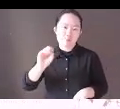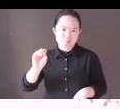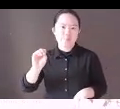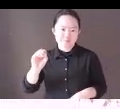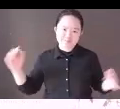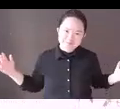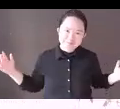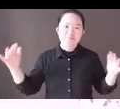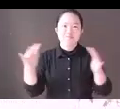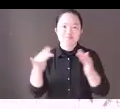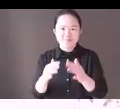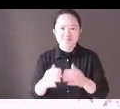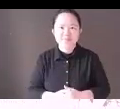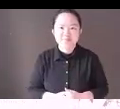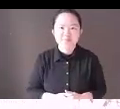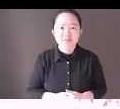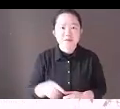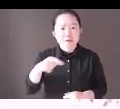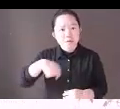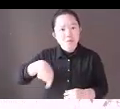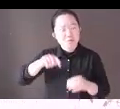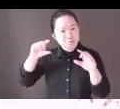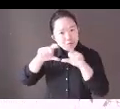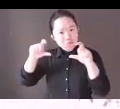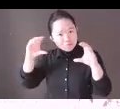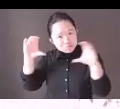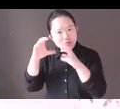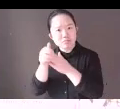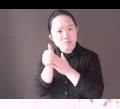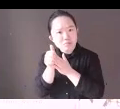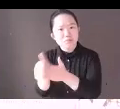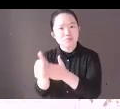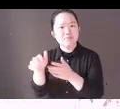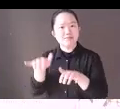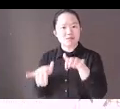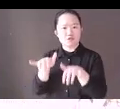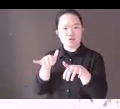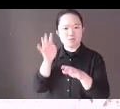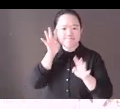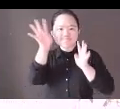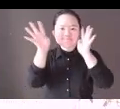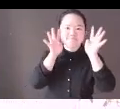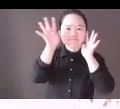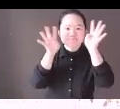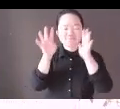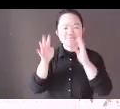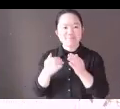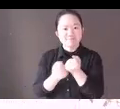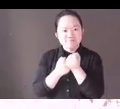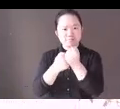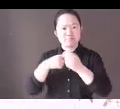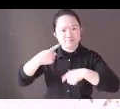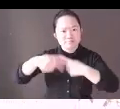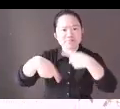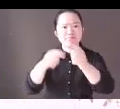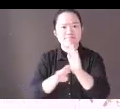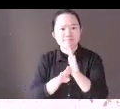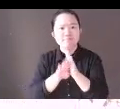design and software engineering uh many of you might know the ti ever but in create we